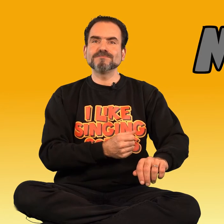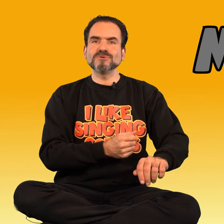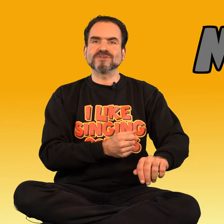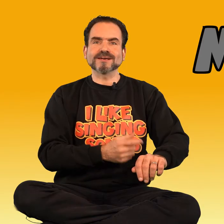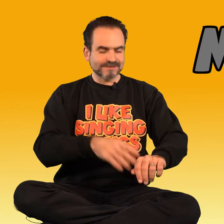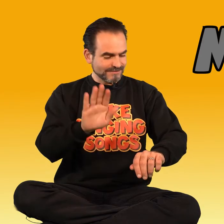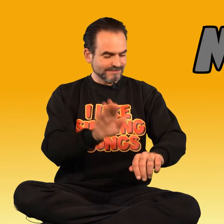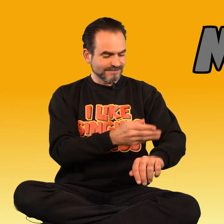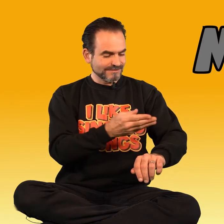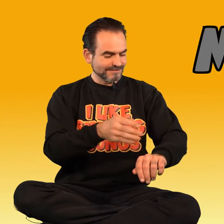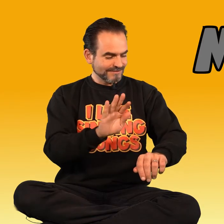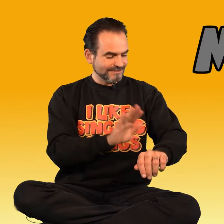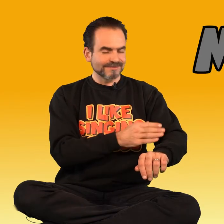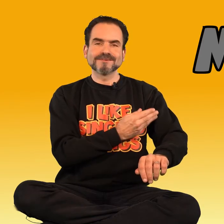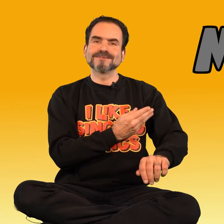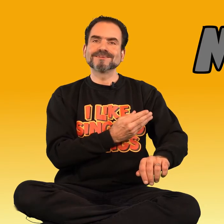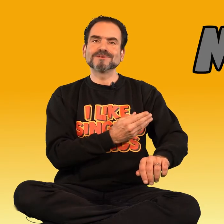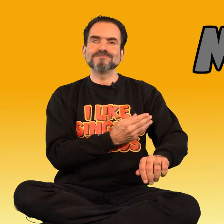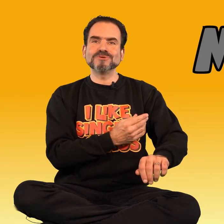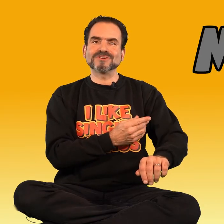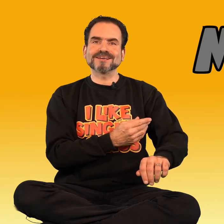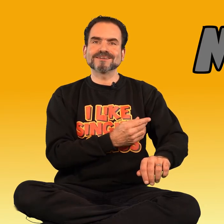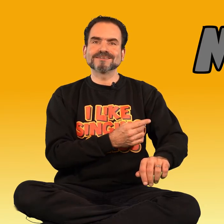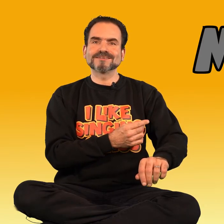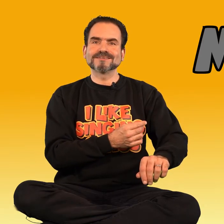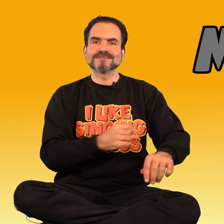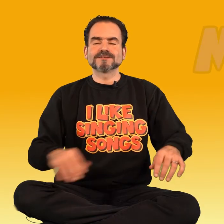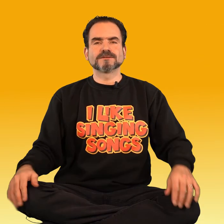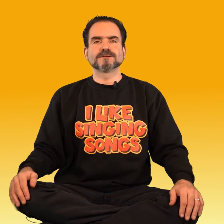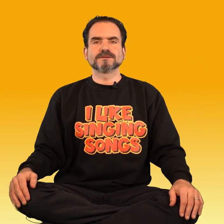Music.